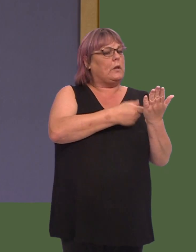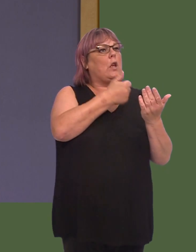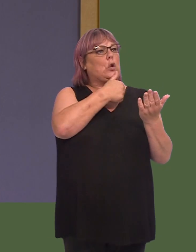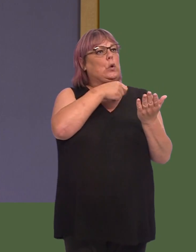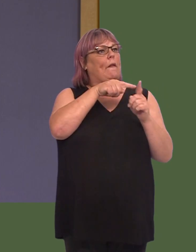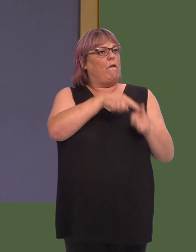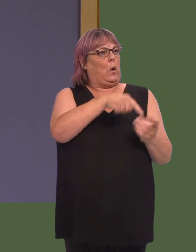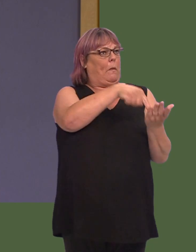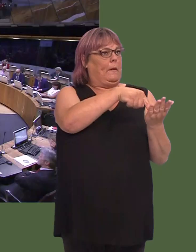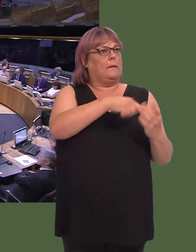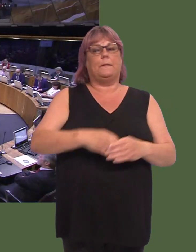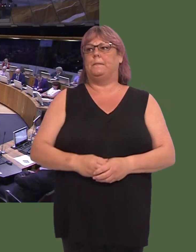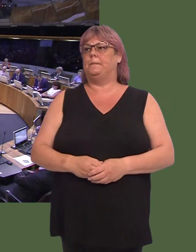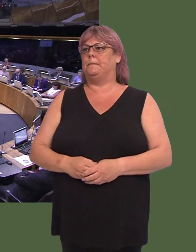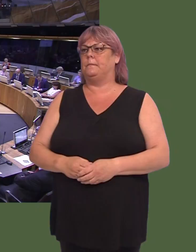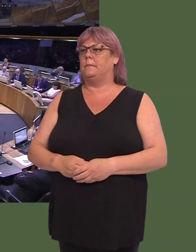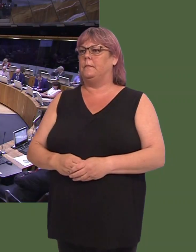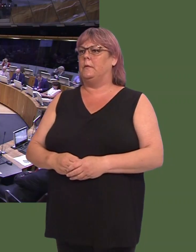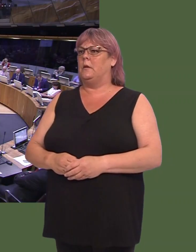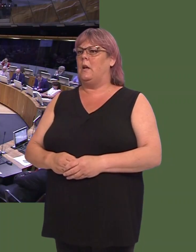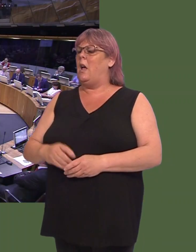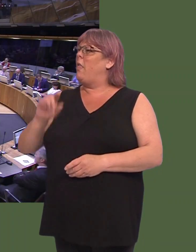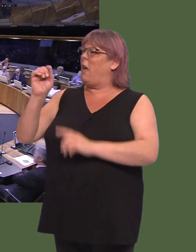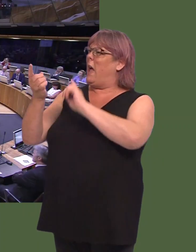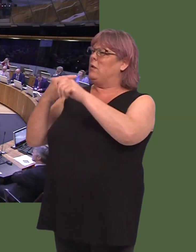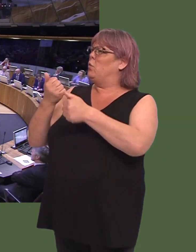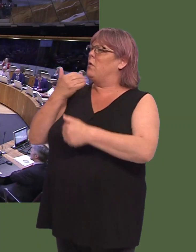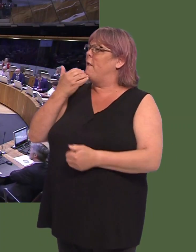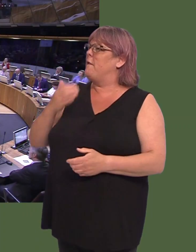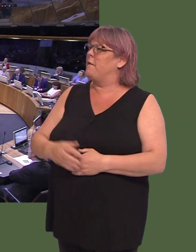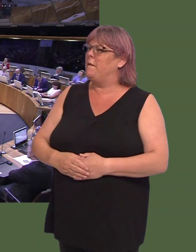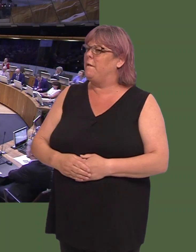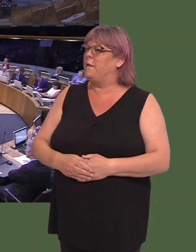Darren Millar AM: First Minister, you'll have to forgive me, but I think that was a very complacent answer.